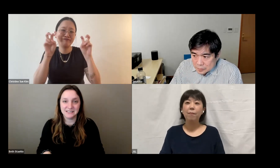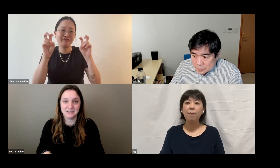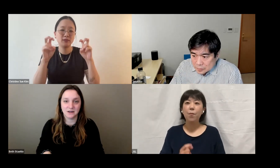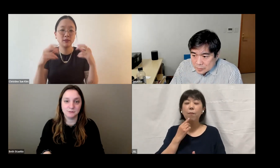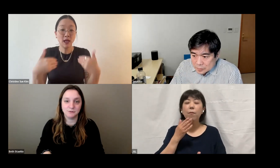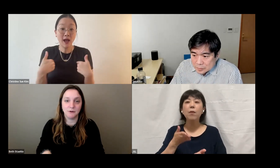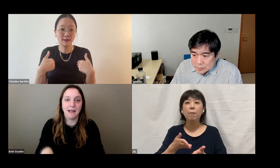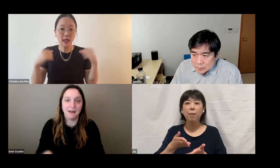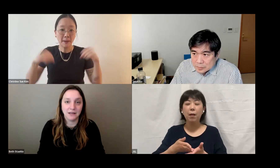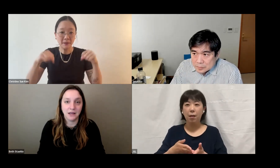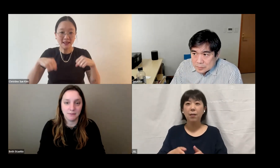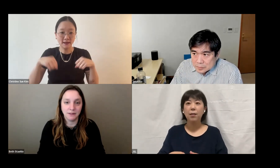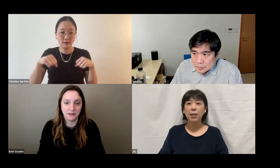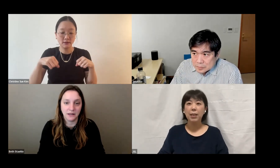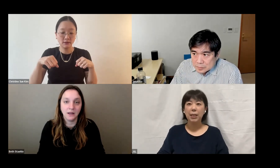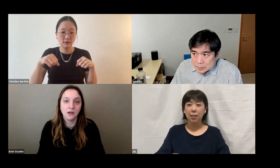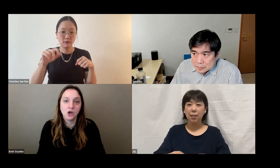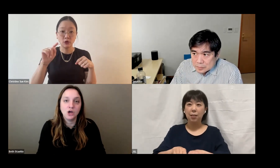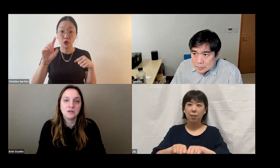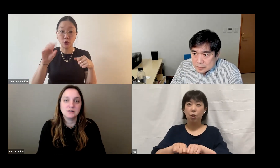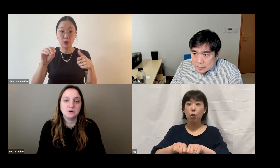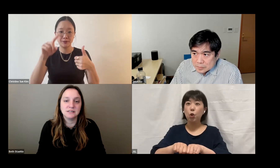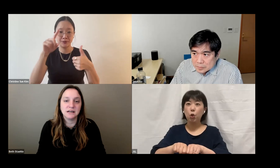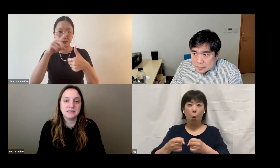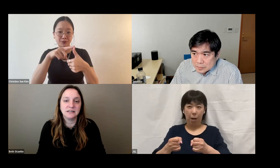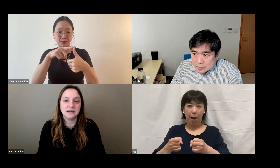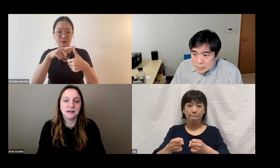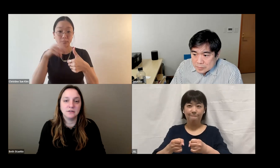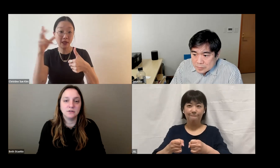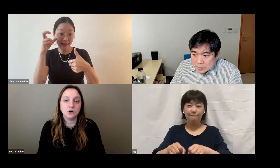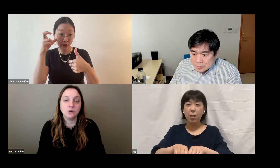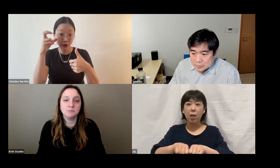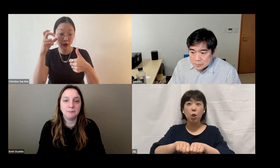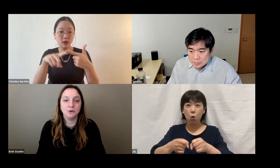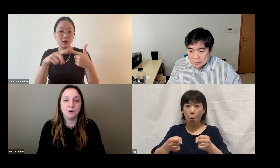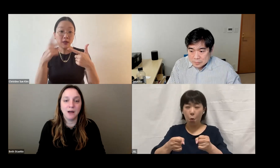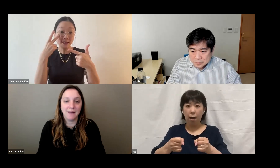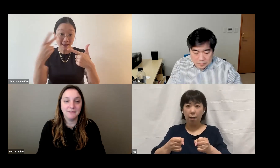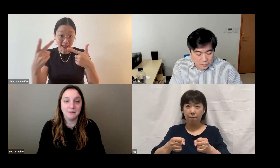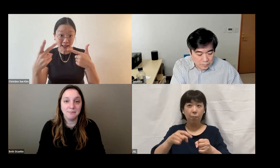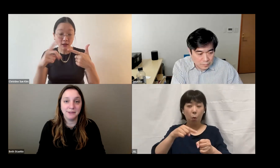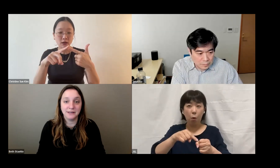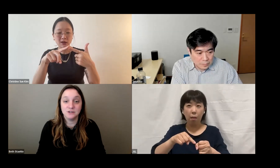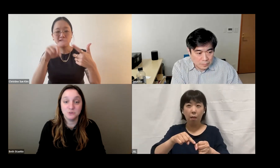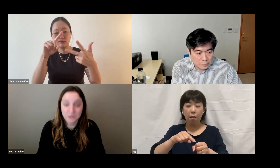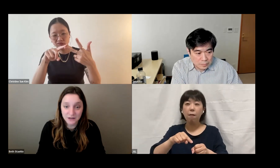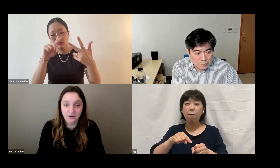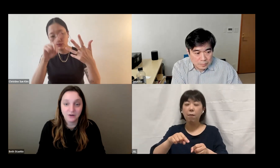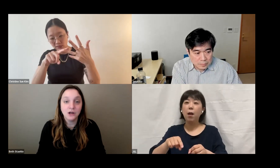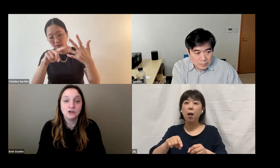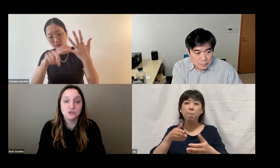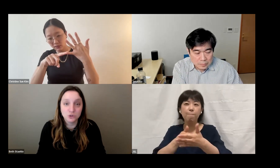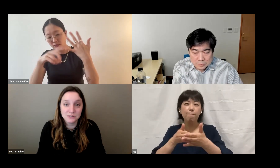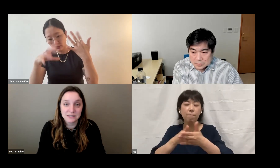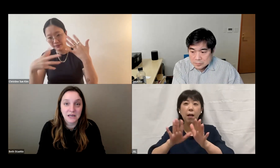comes from: “having ability” So it's the idea that those people who have the ability to hear, to see,